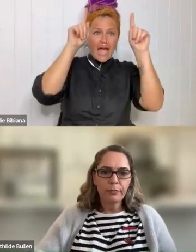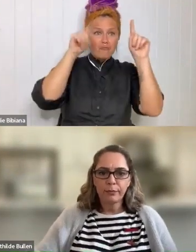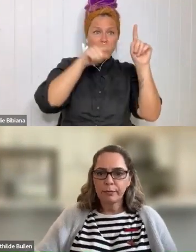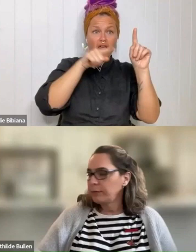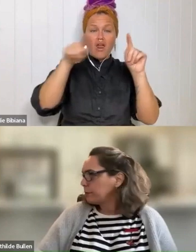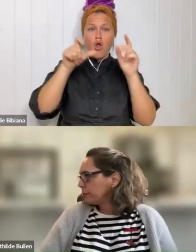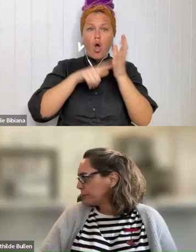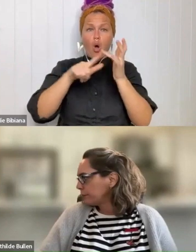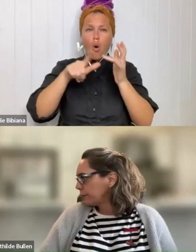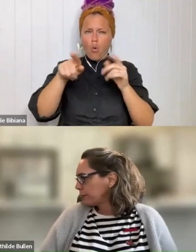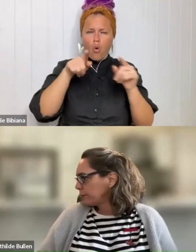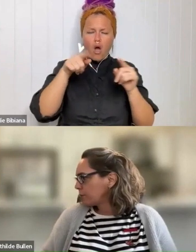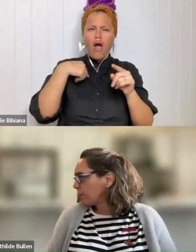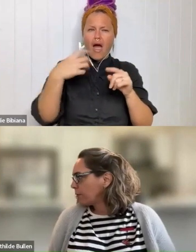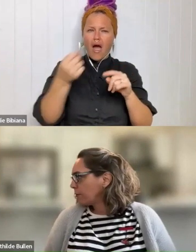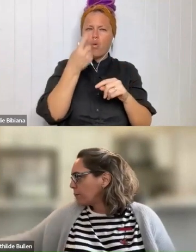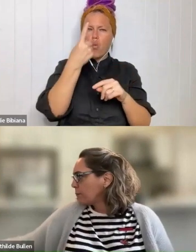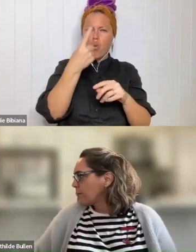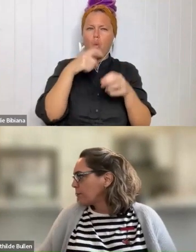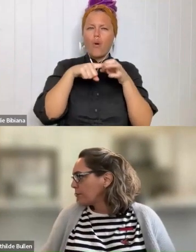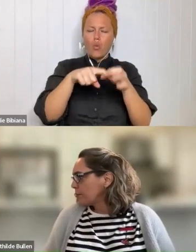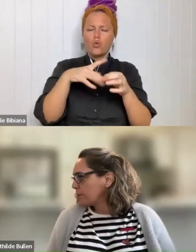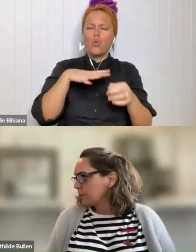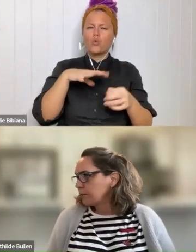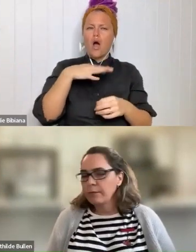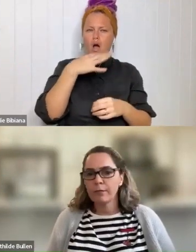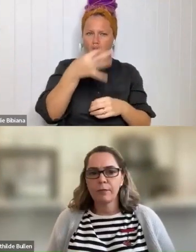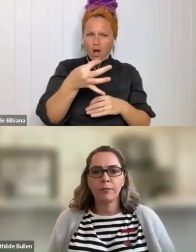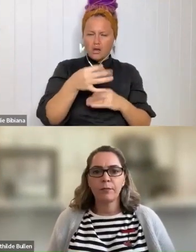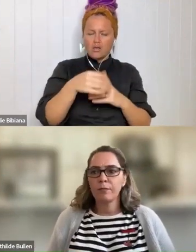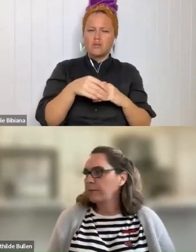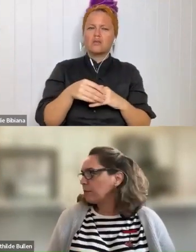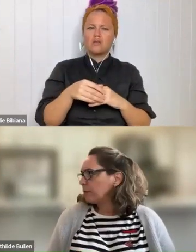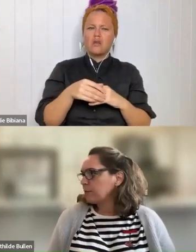have one question that I'd like to ask or that. I feel, it seems